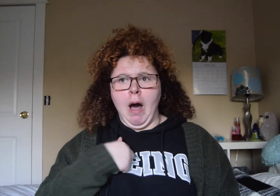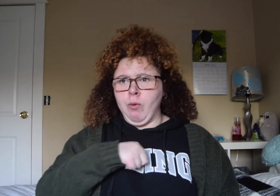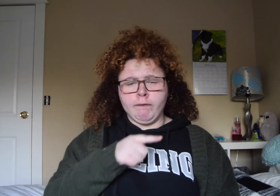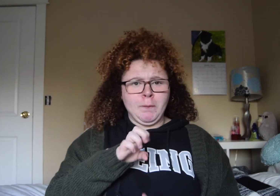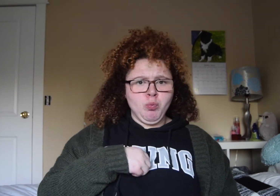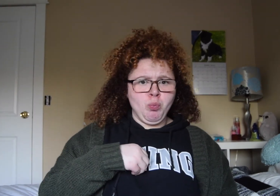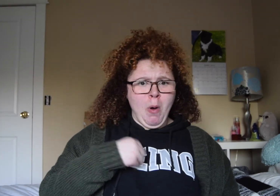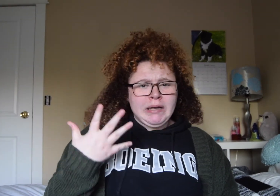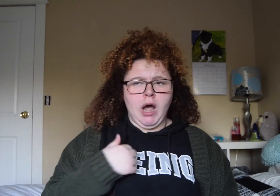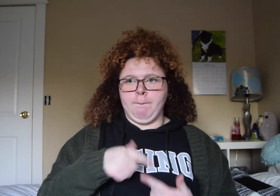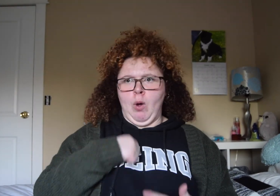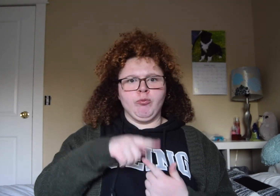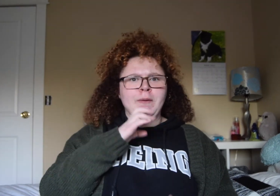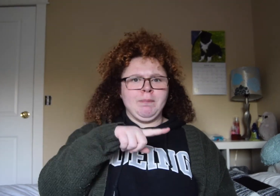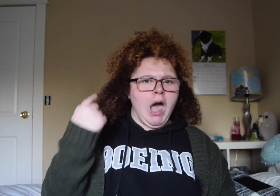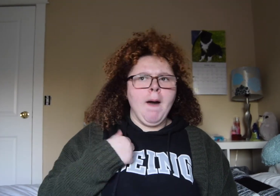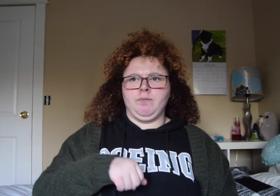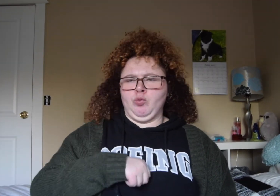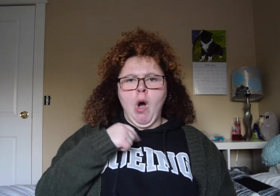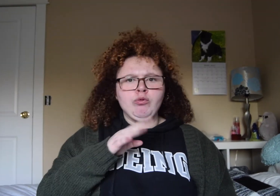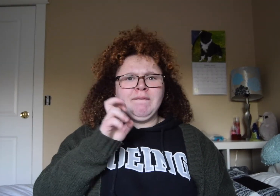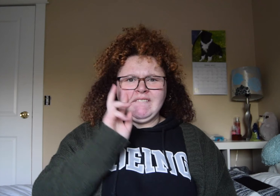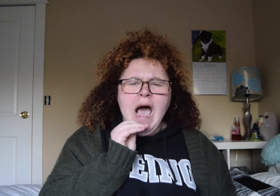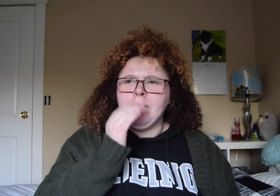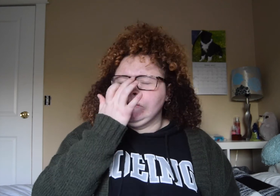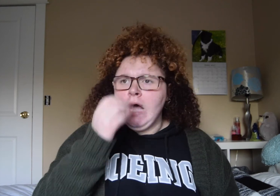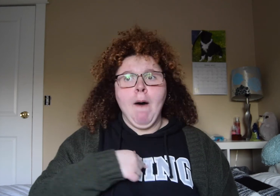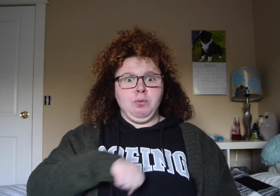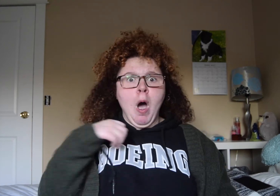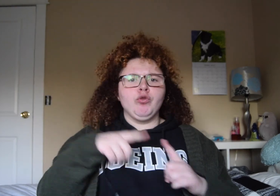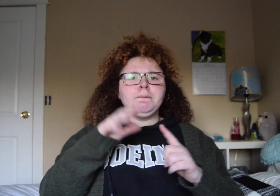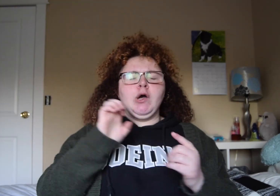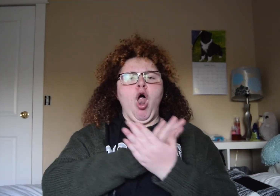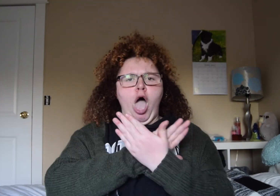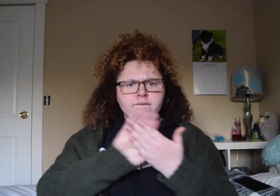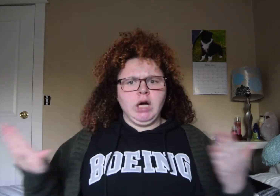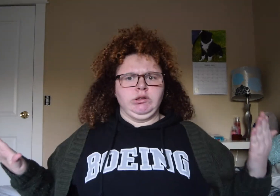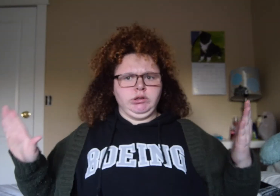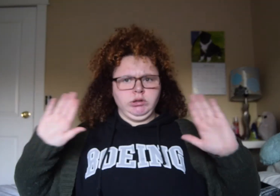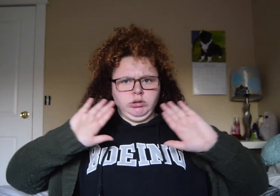I'm proud to be white. I'm proud to be black. I'm proud to be Vietnamese. I'm proud of all of these